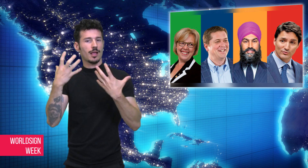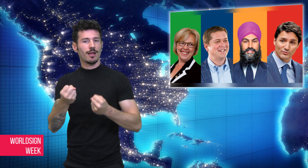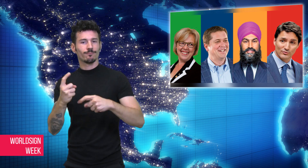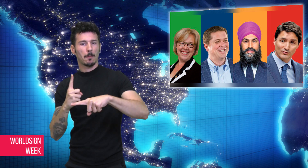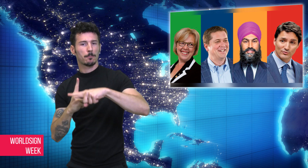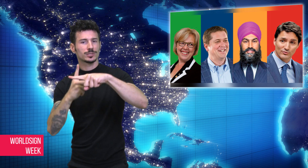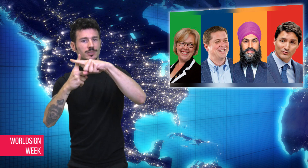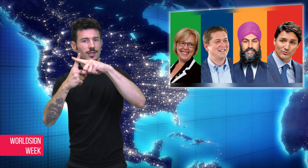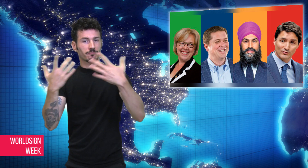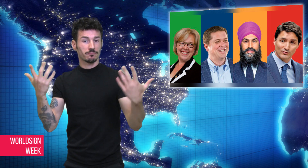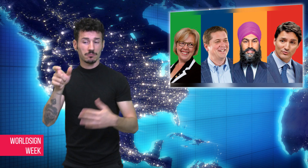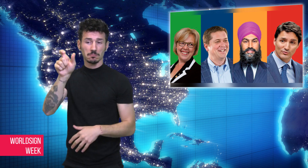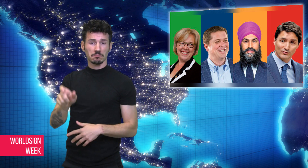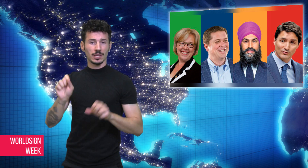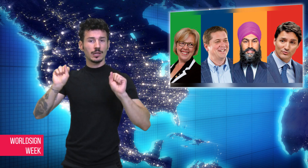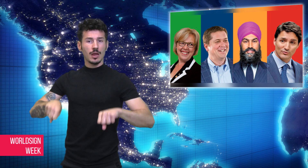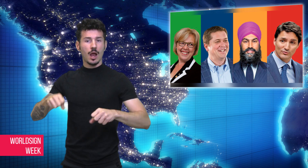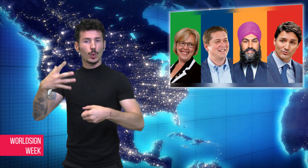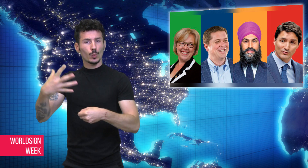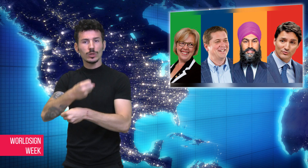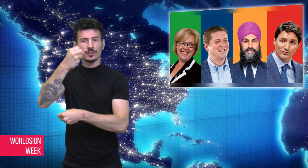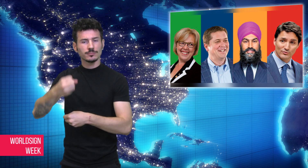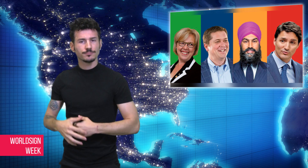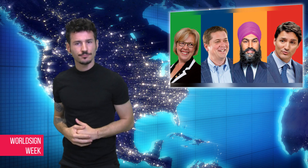an uphill battle to win it.